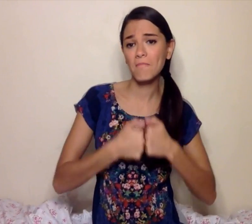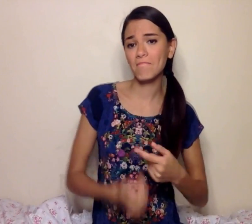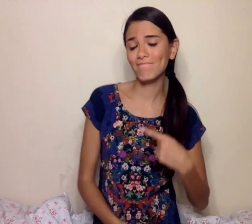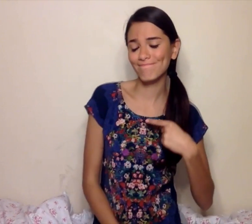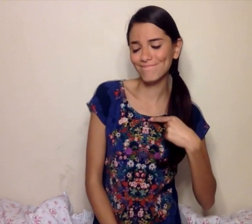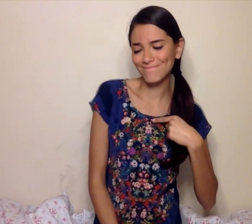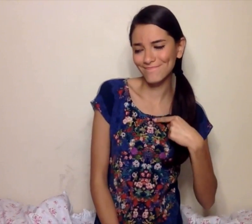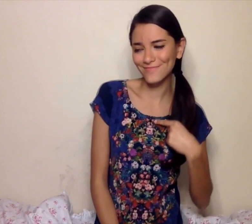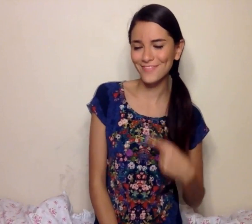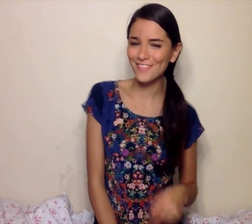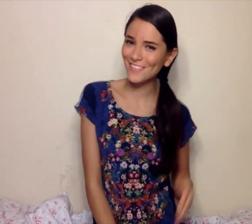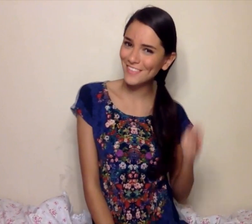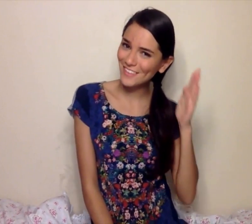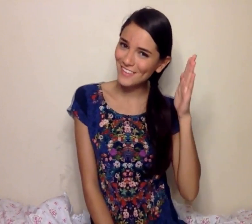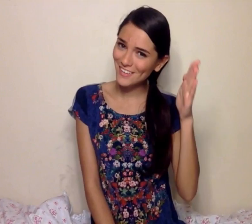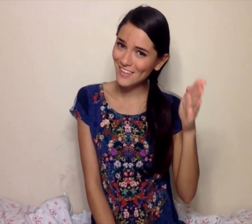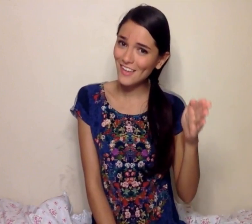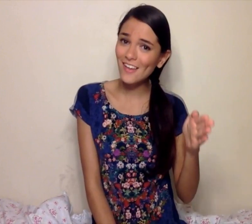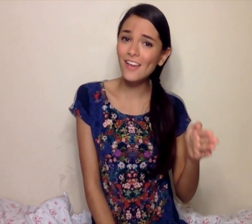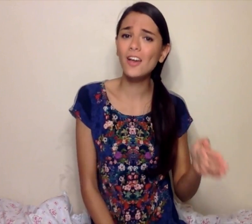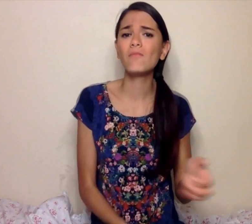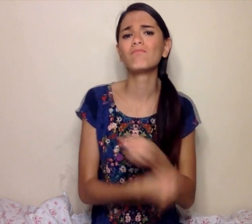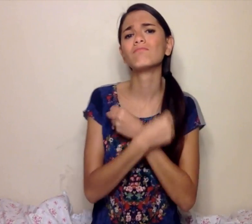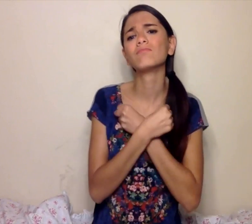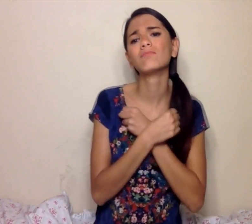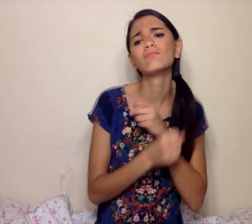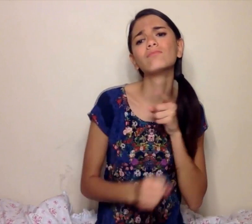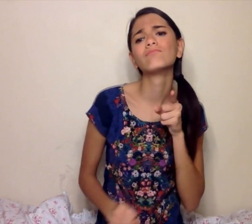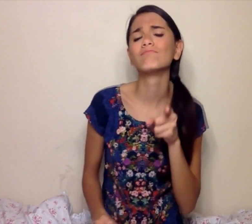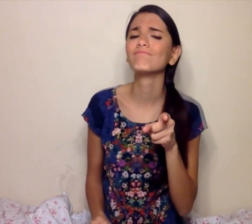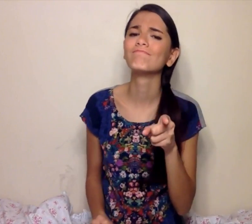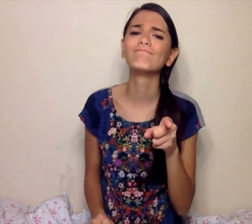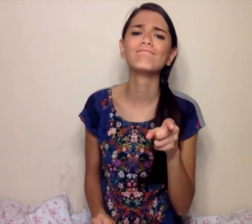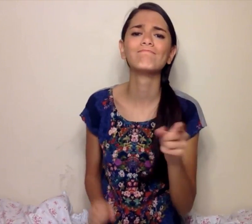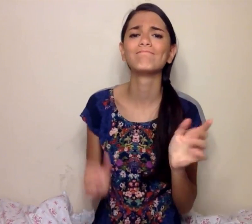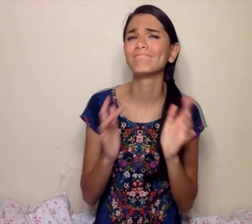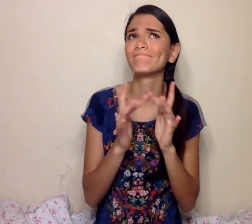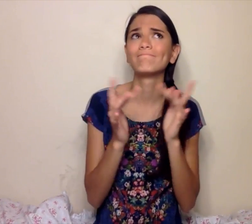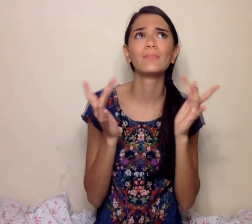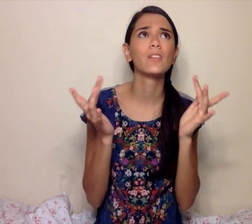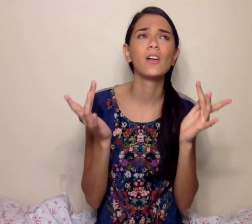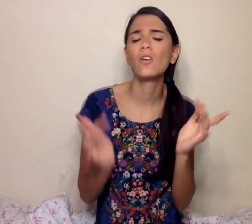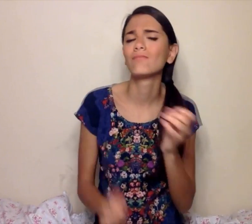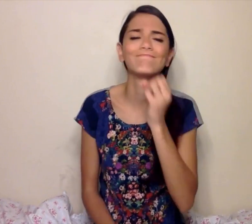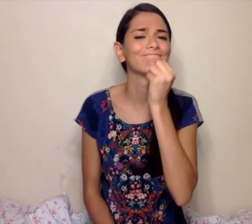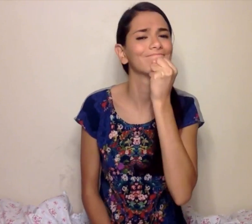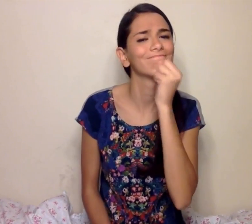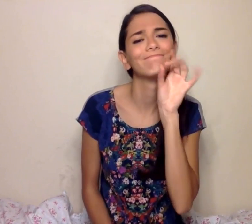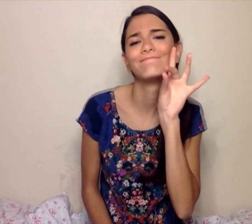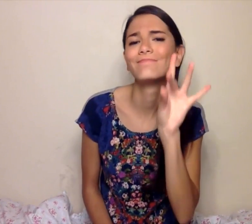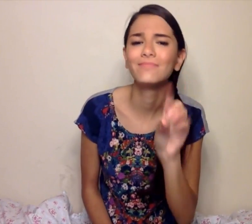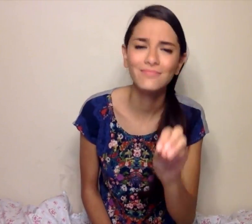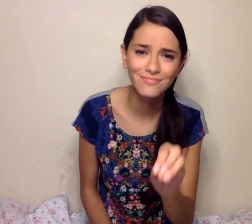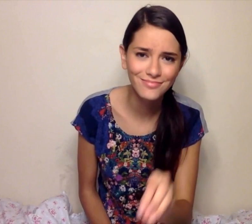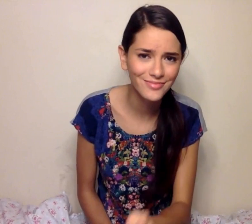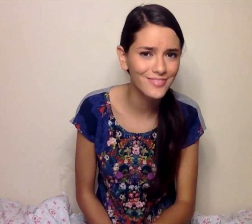And, darling, I will be loving you 'til we're 70